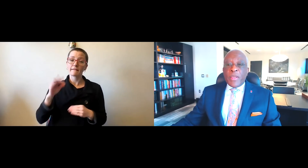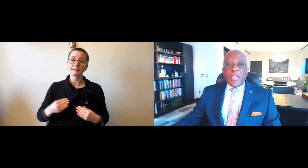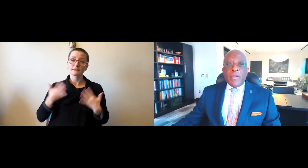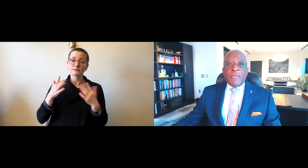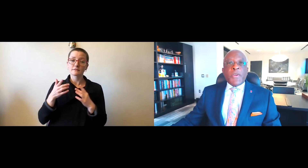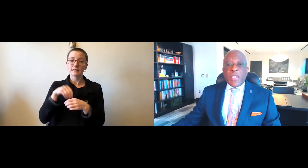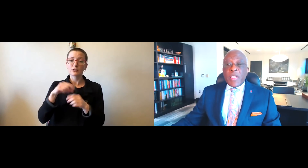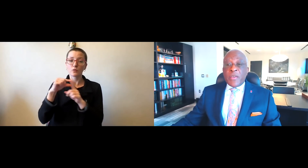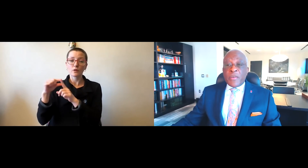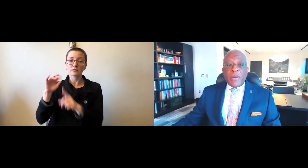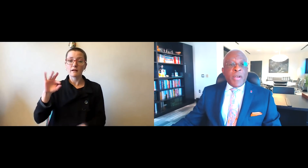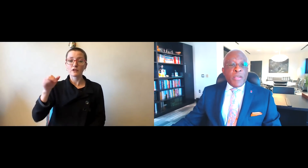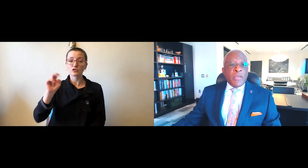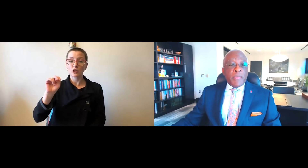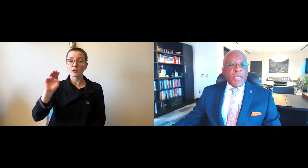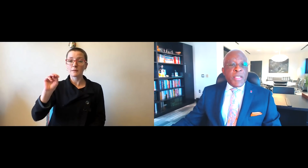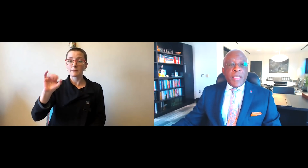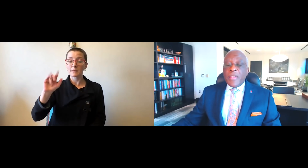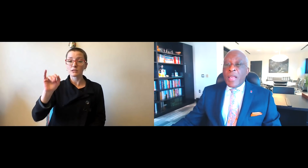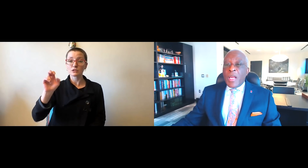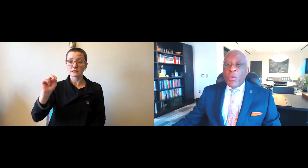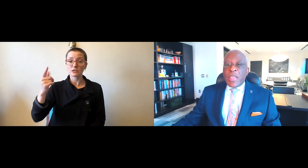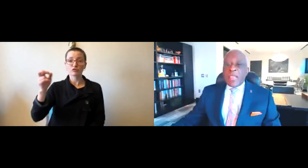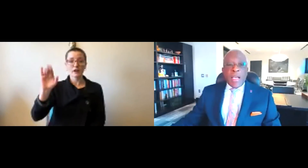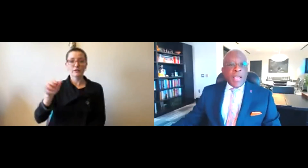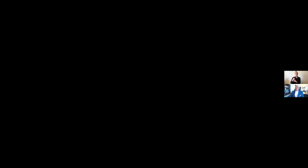the first leader of our university, when he said